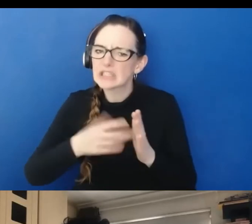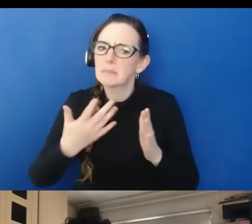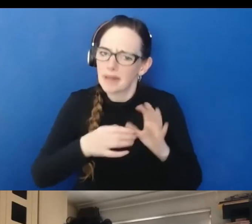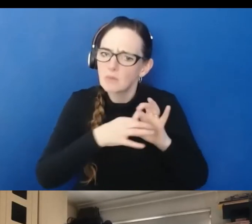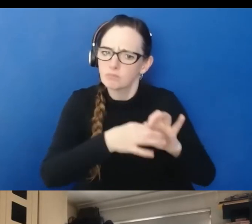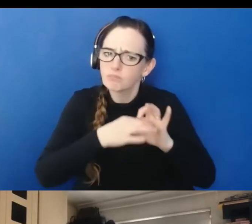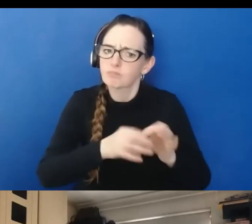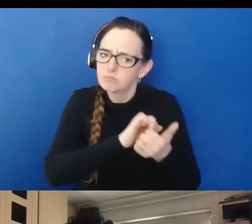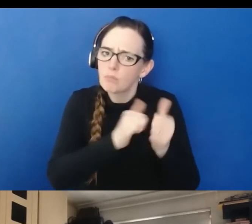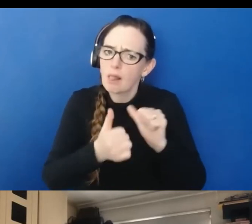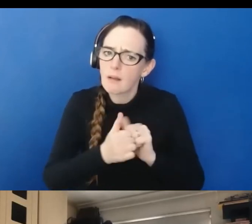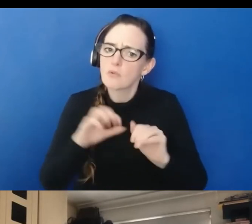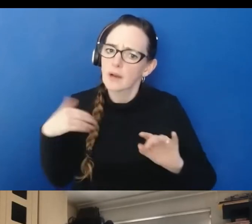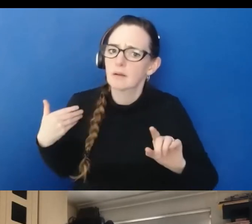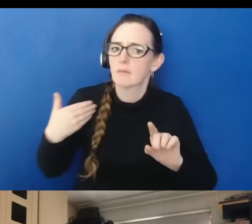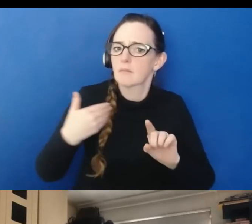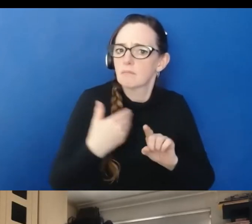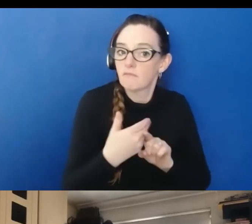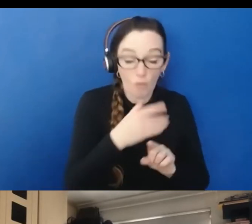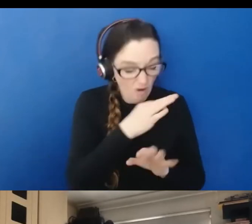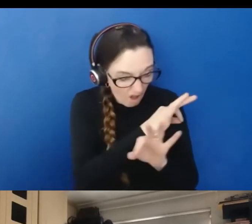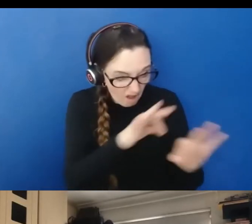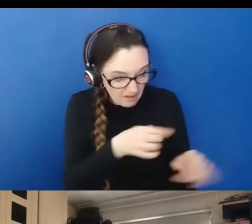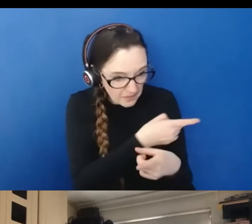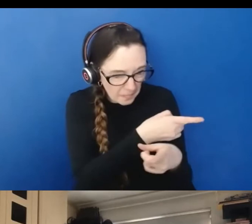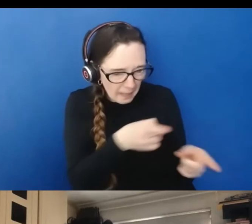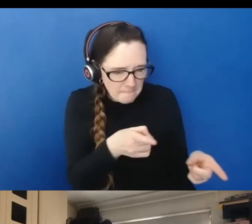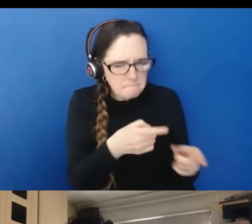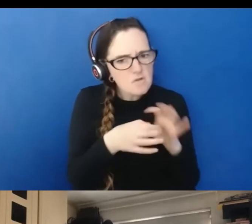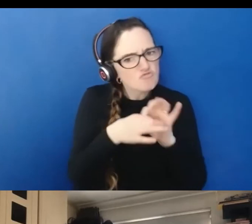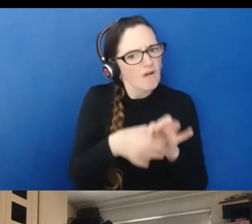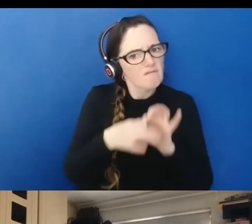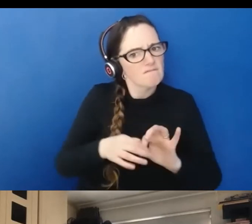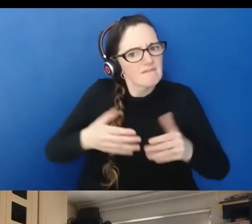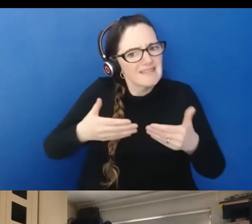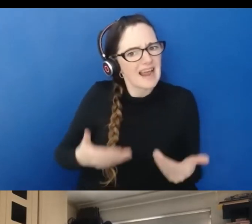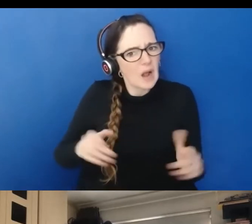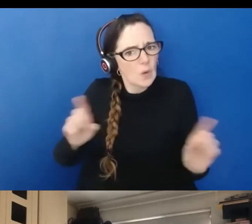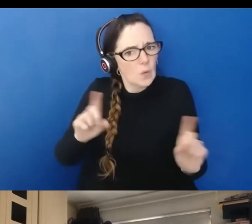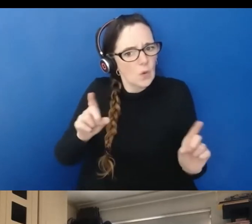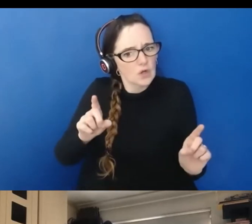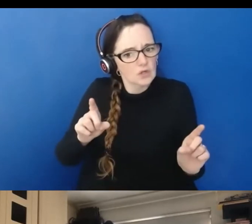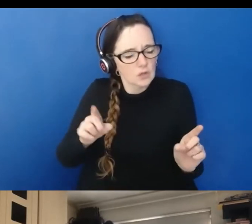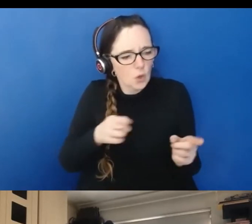with and we asked them, what do you think is more relevant now? Where are the artists that you think that are